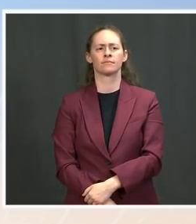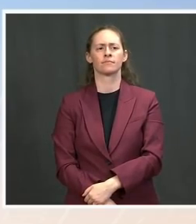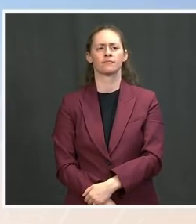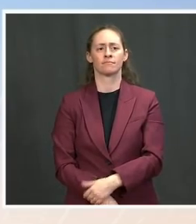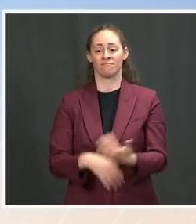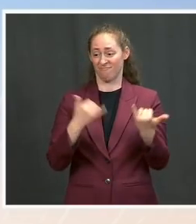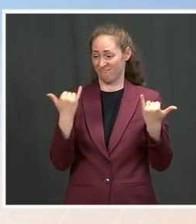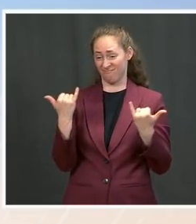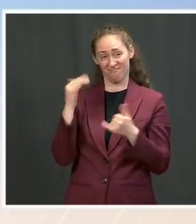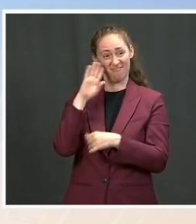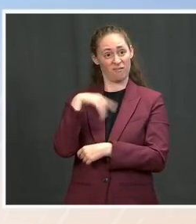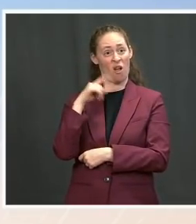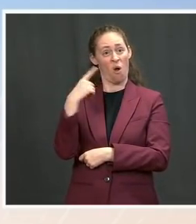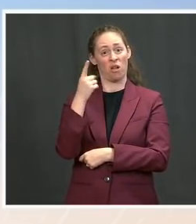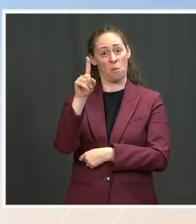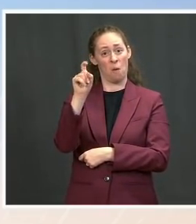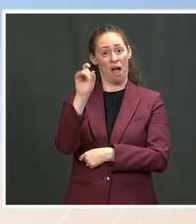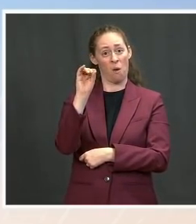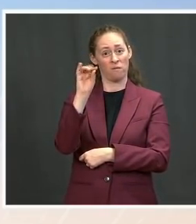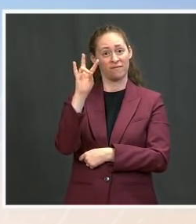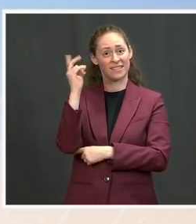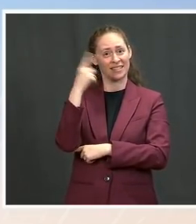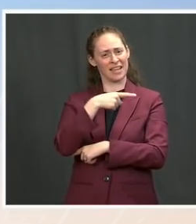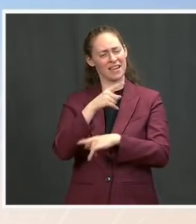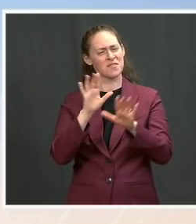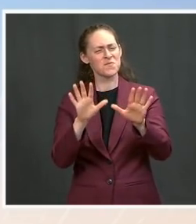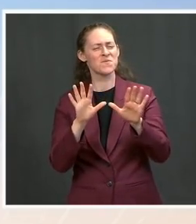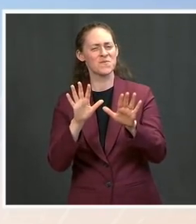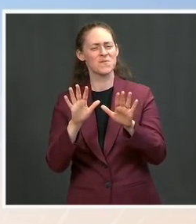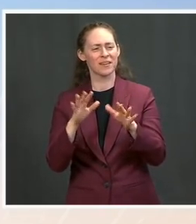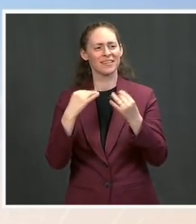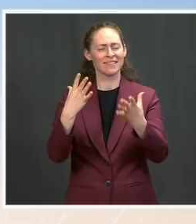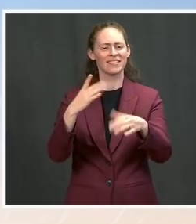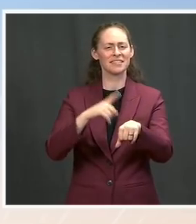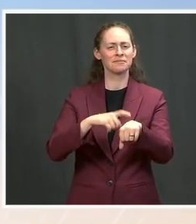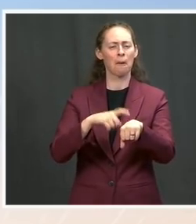The Press: Thanks, Jen. Does the President and education believe that public schools